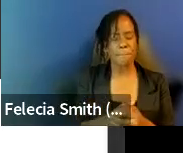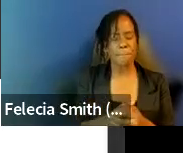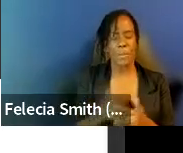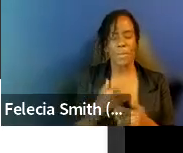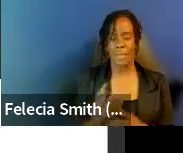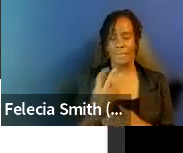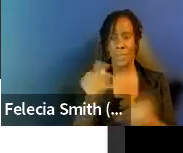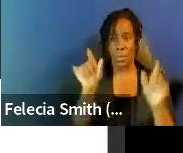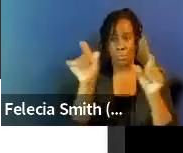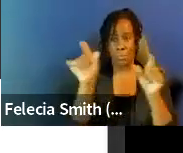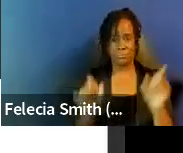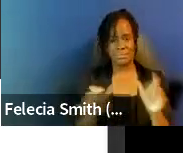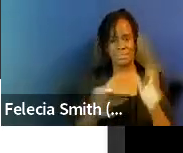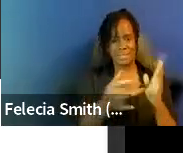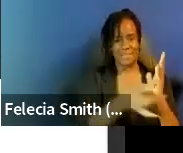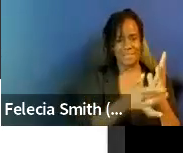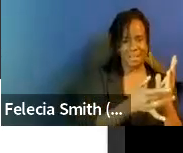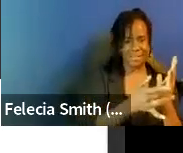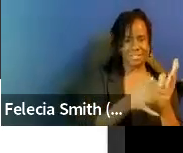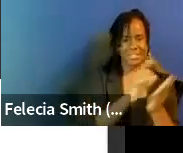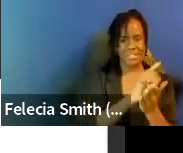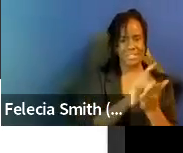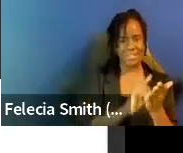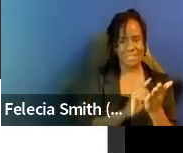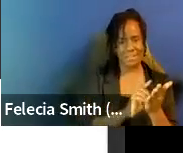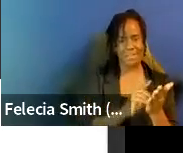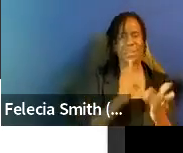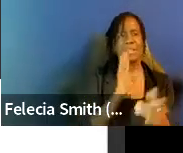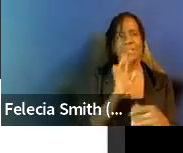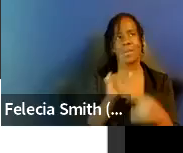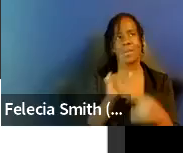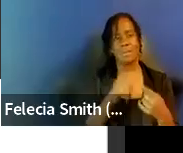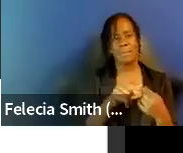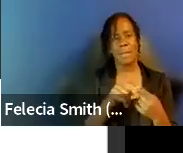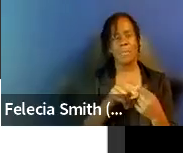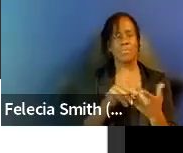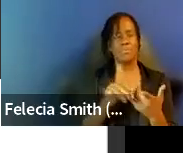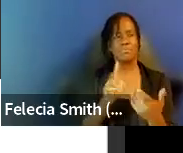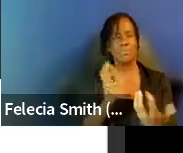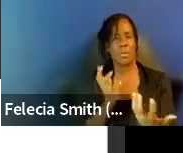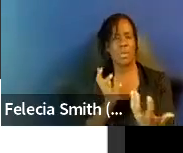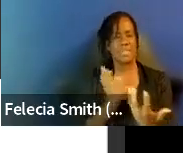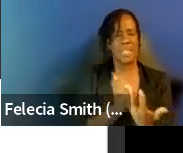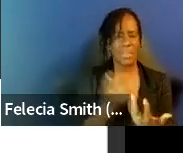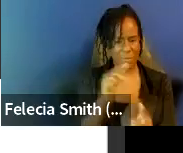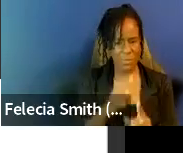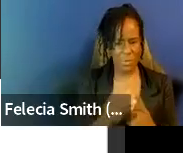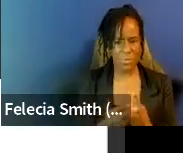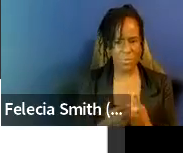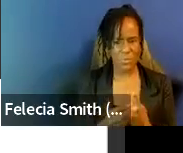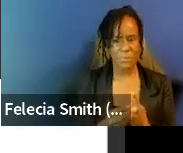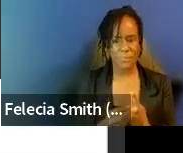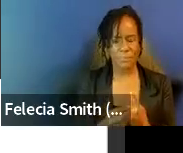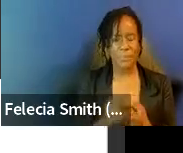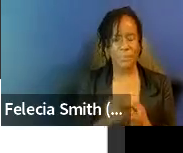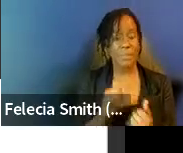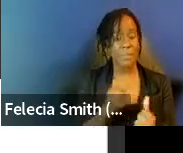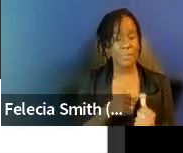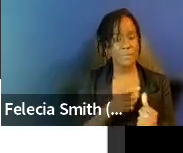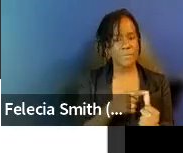This is from a culturally informed design framework I published years ago, when I was a graduate student. I think it